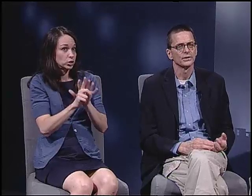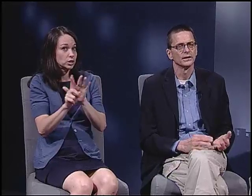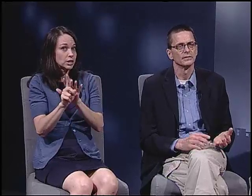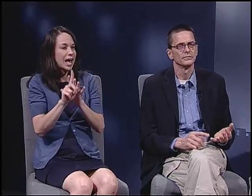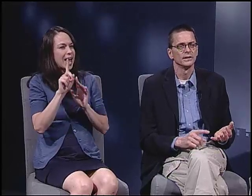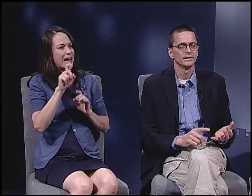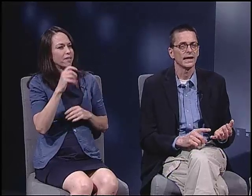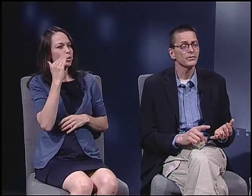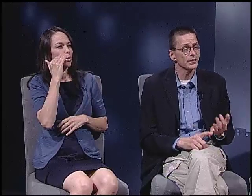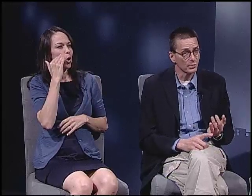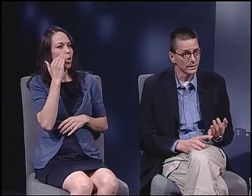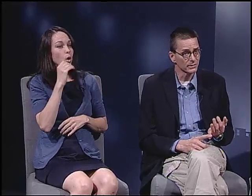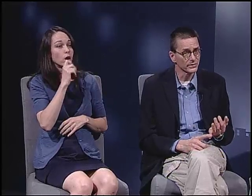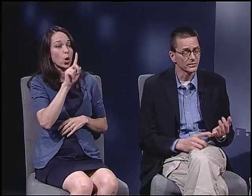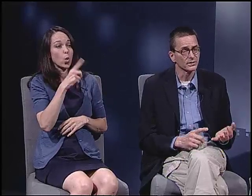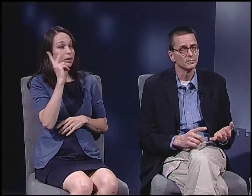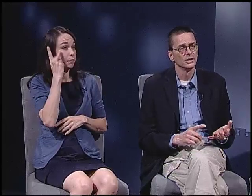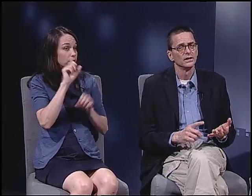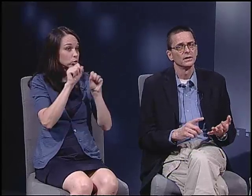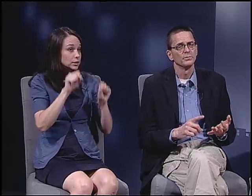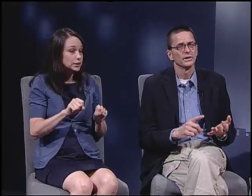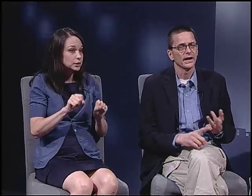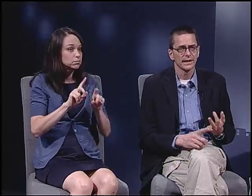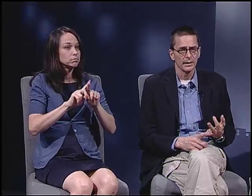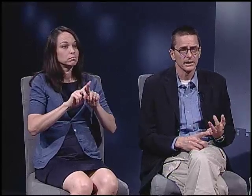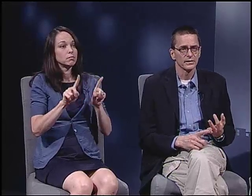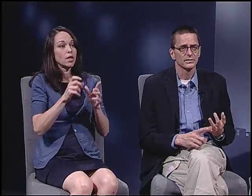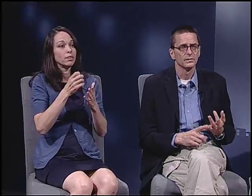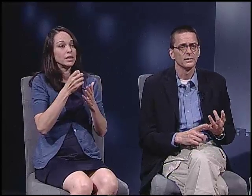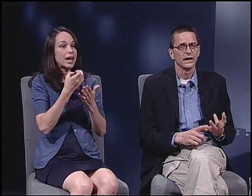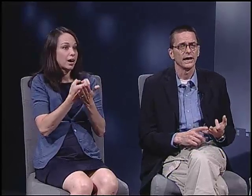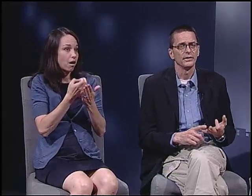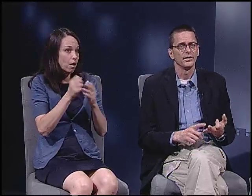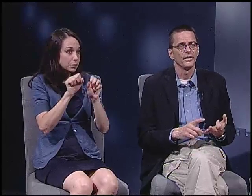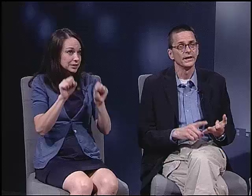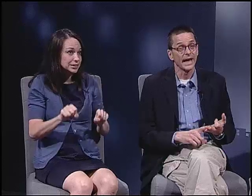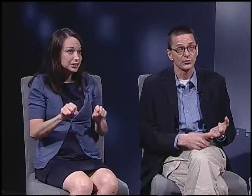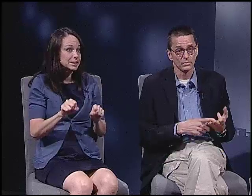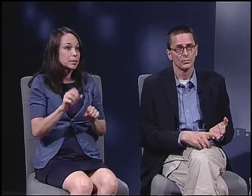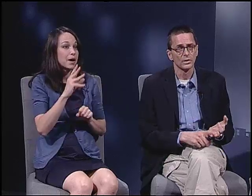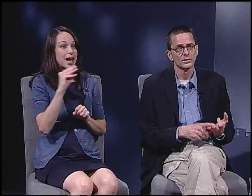of not only the political system but the economic system and the natural world.